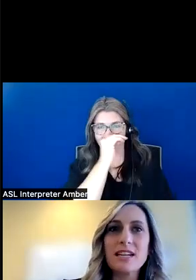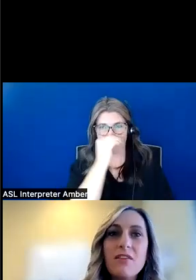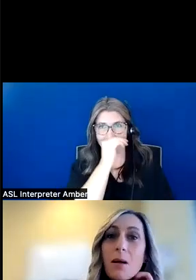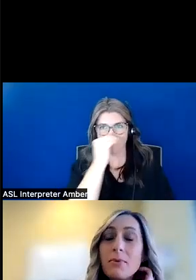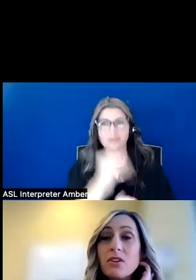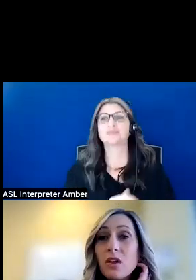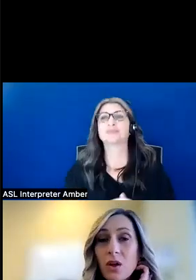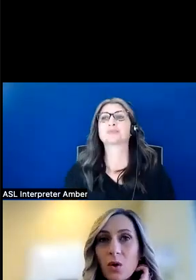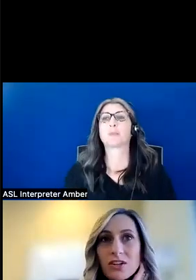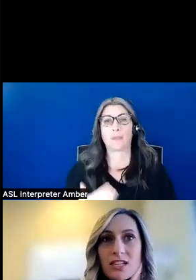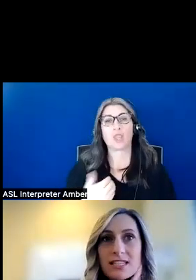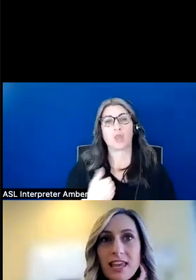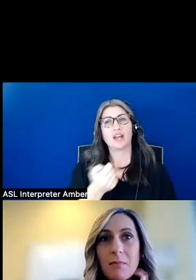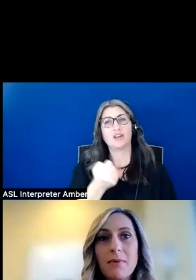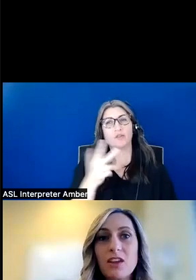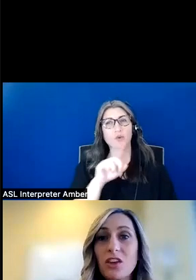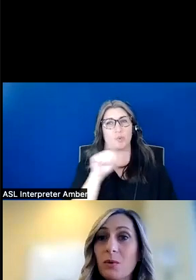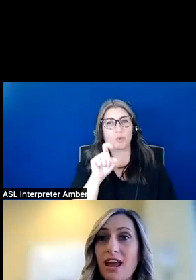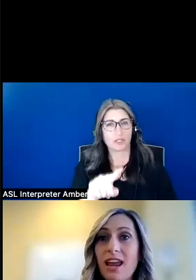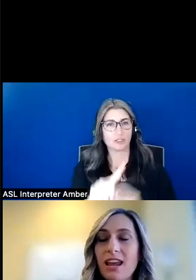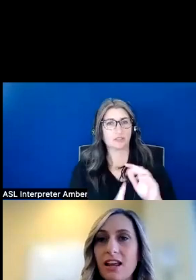We did have a couple questions that came up in the Q&A.